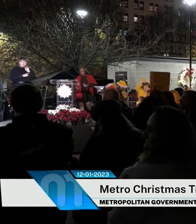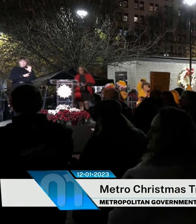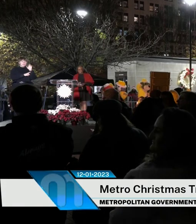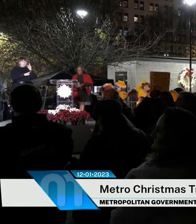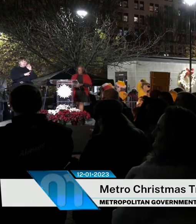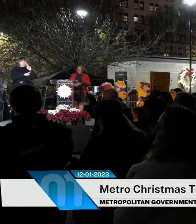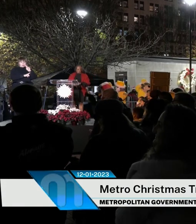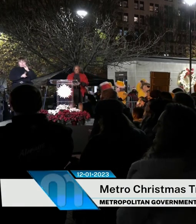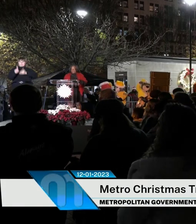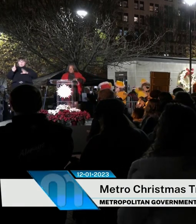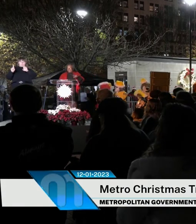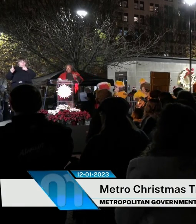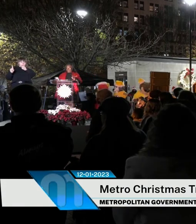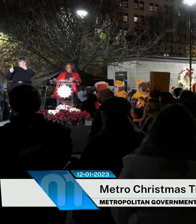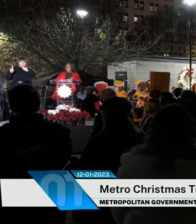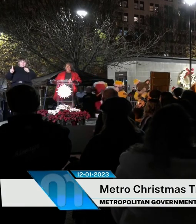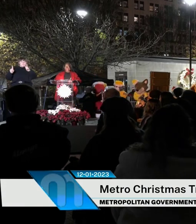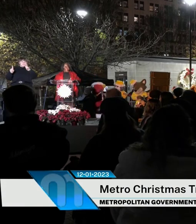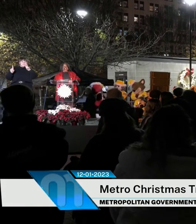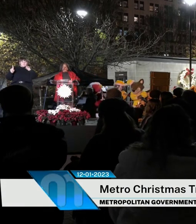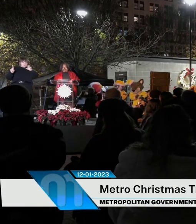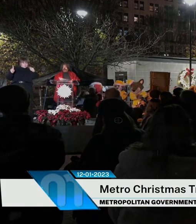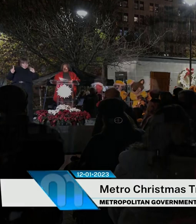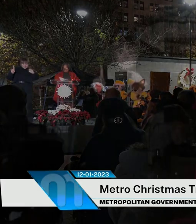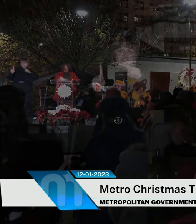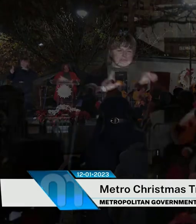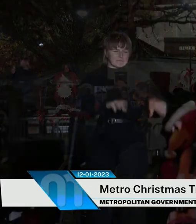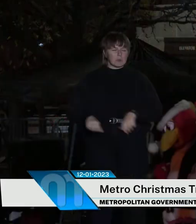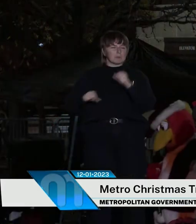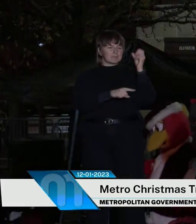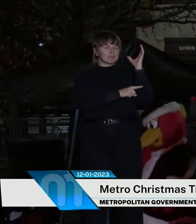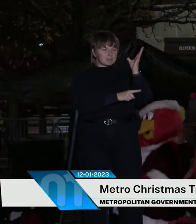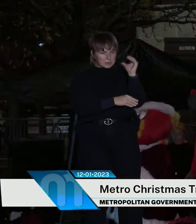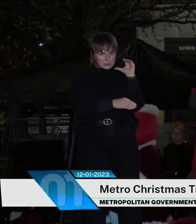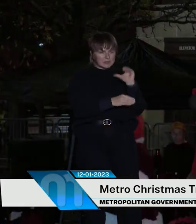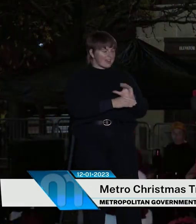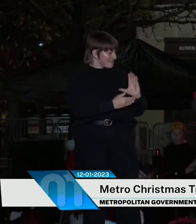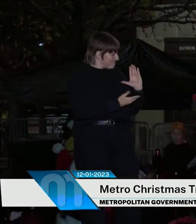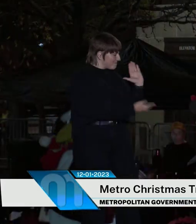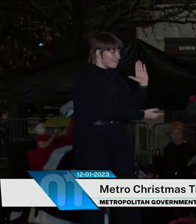CLERK, BRENDA WYNNE, WHO WILL